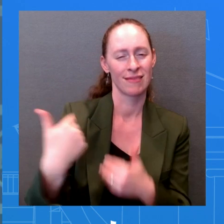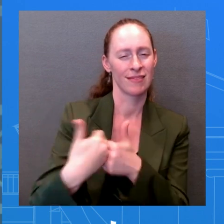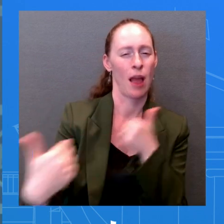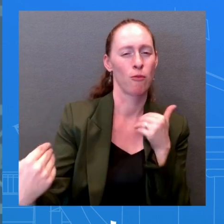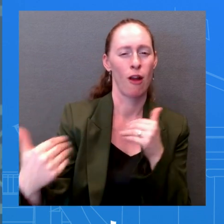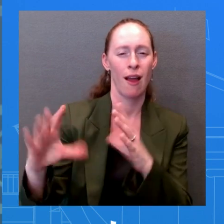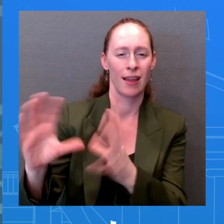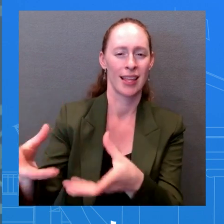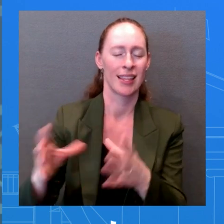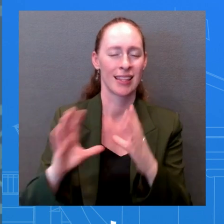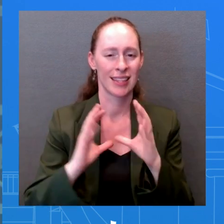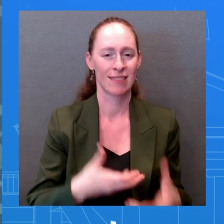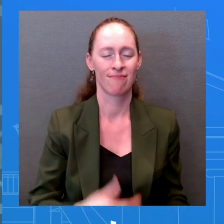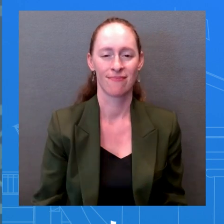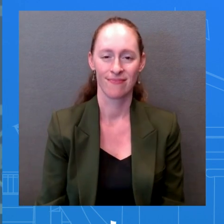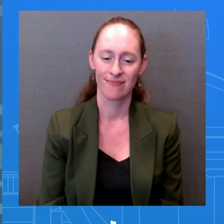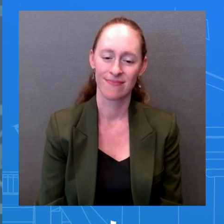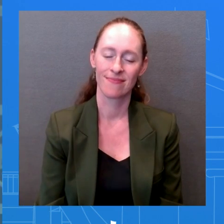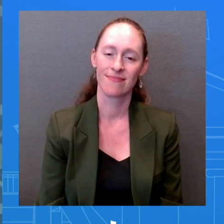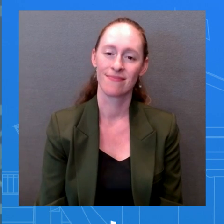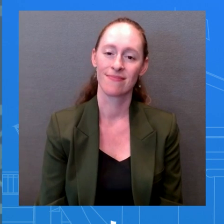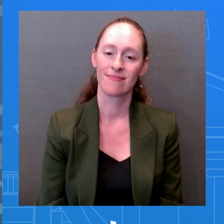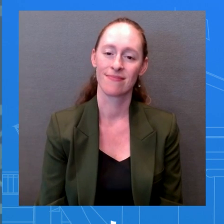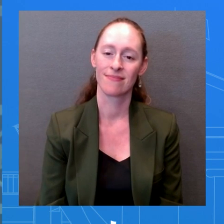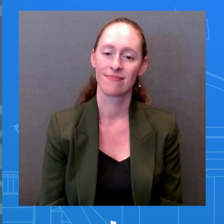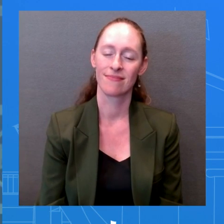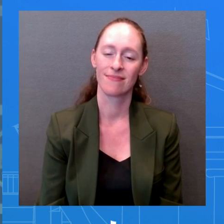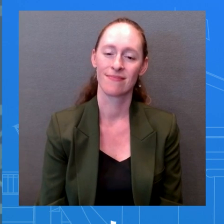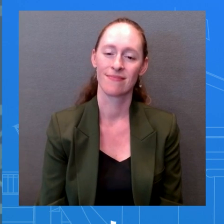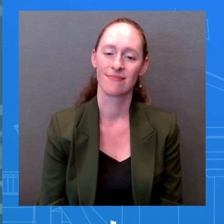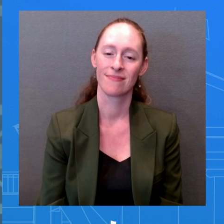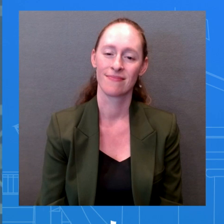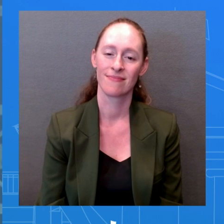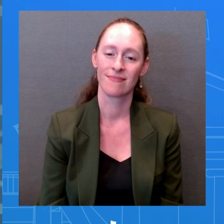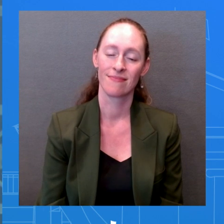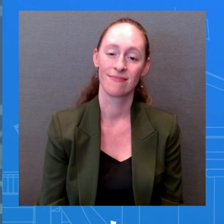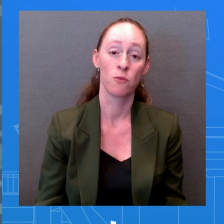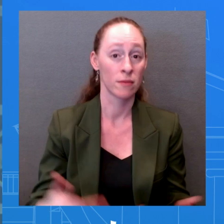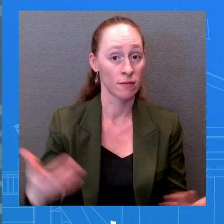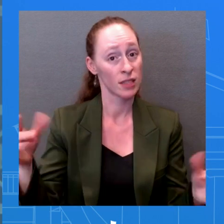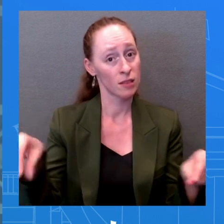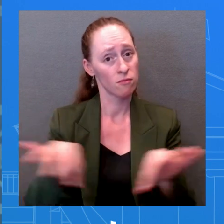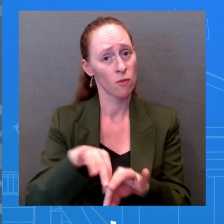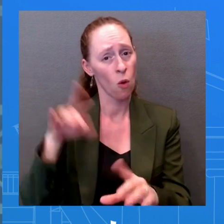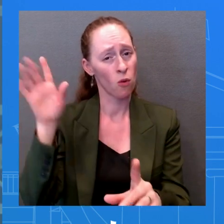is that they have their independency. And we leave it to them to make their decision on what --